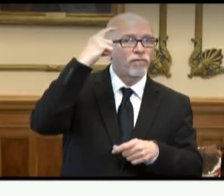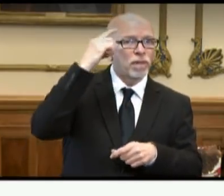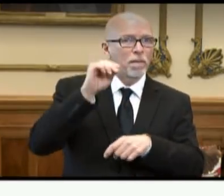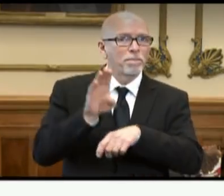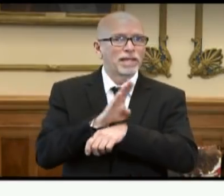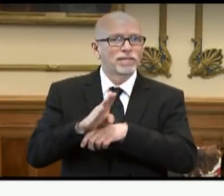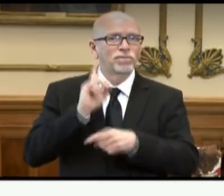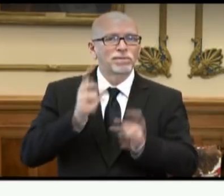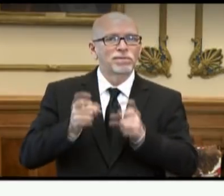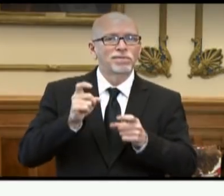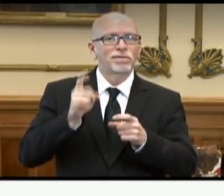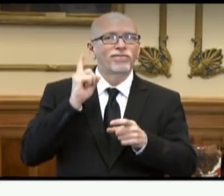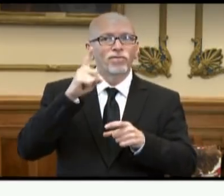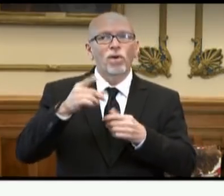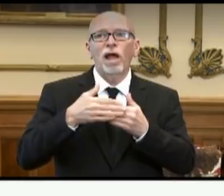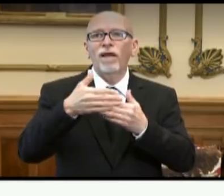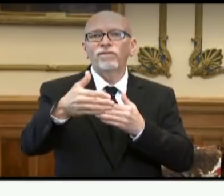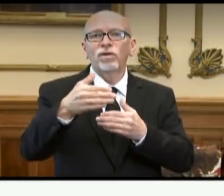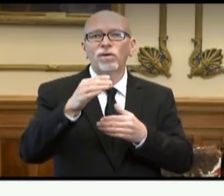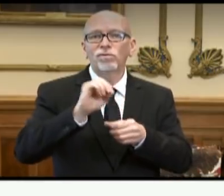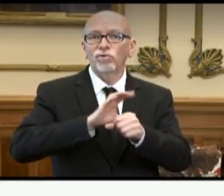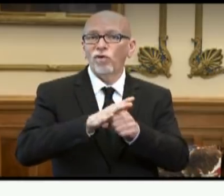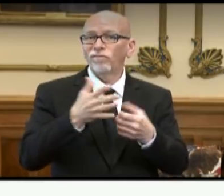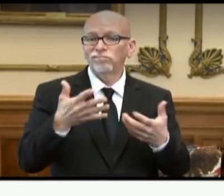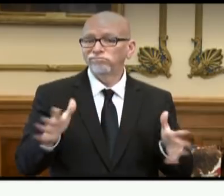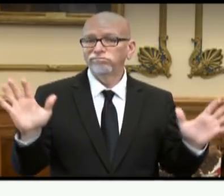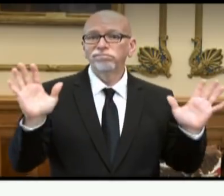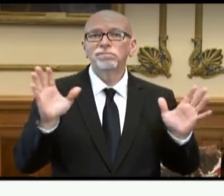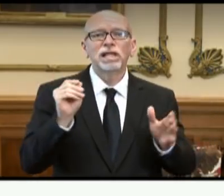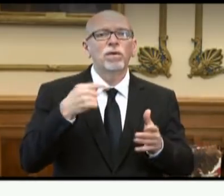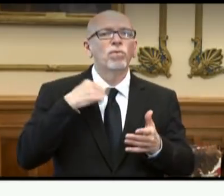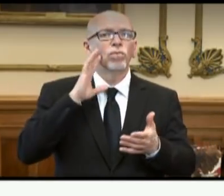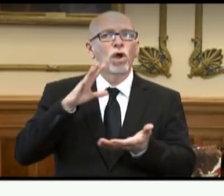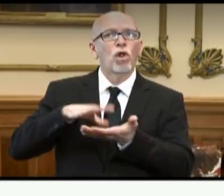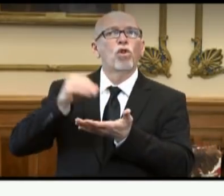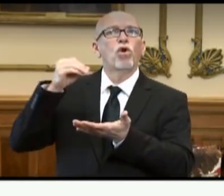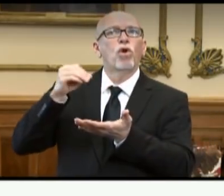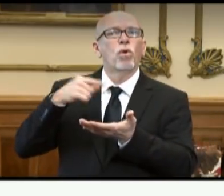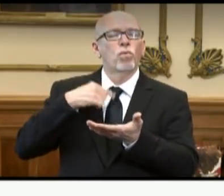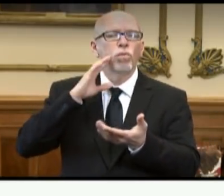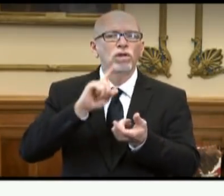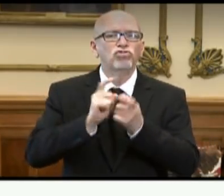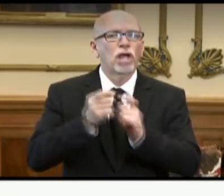I WANT TO TALK ABOUT DEPLOYING